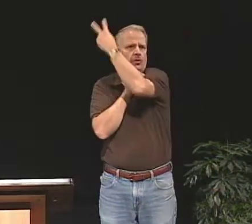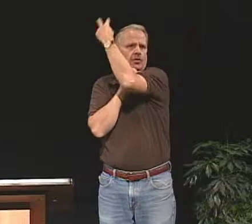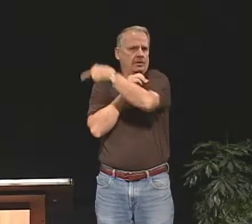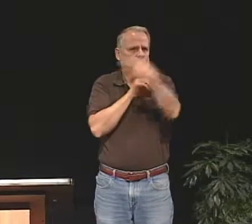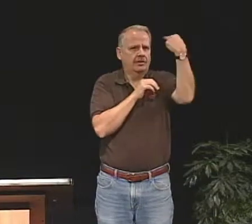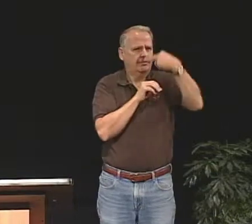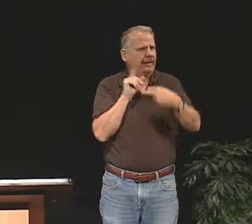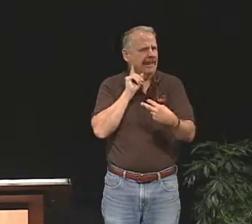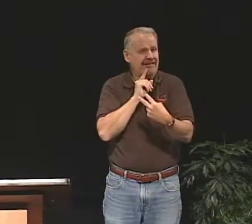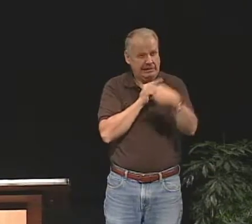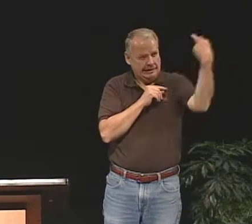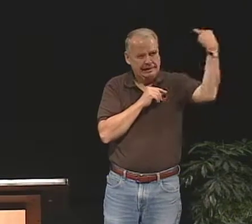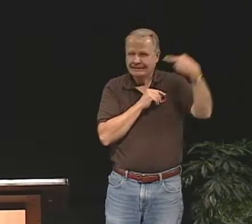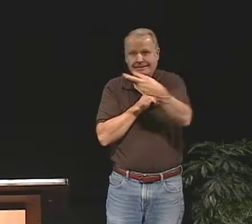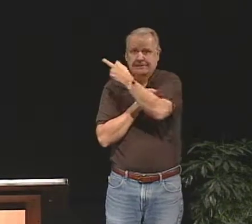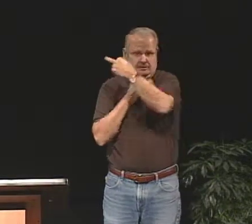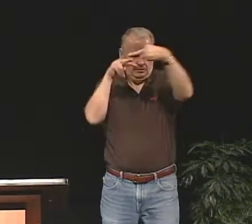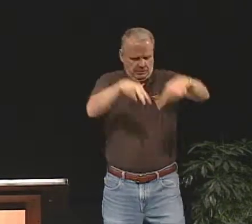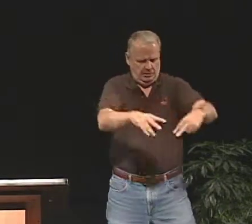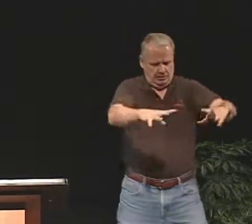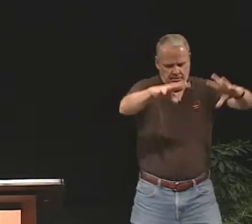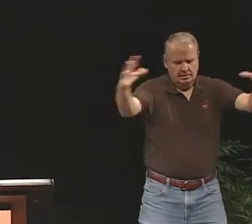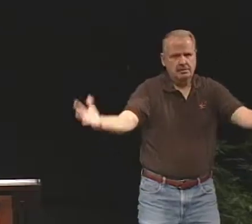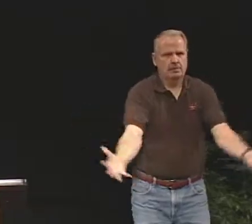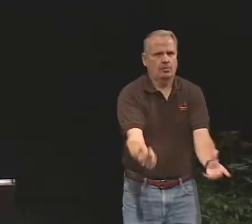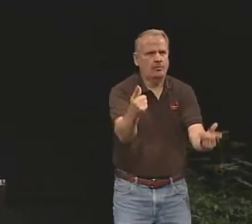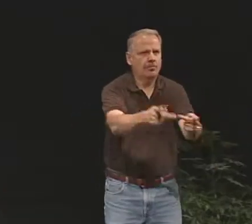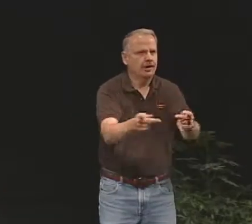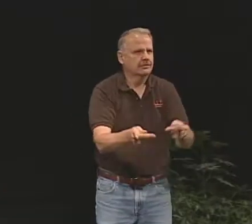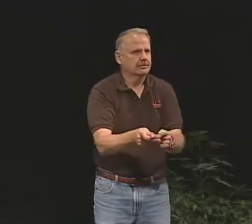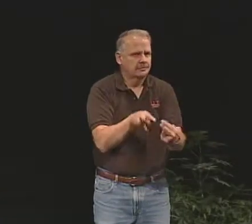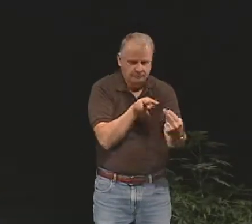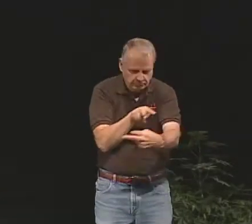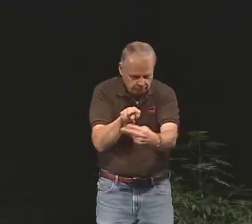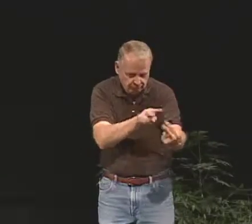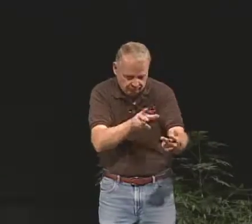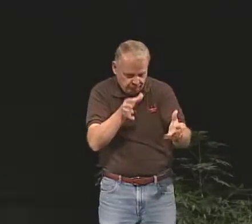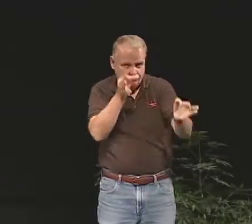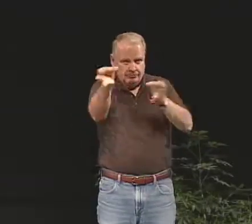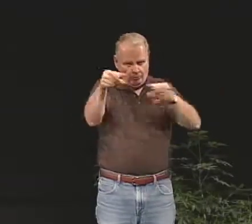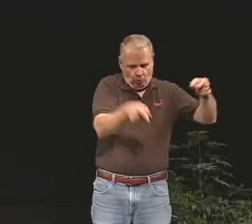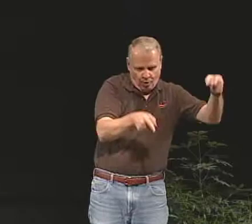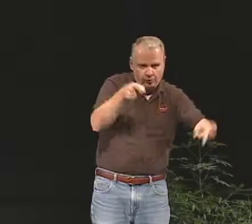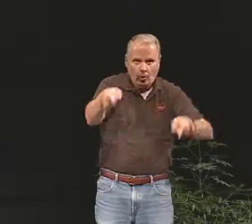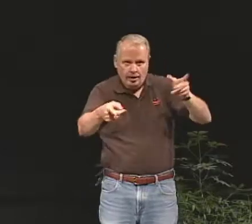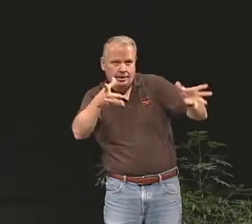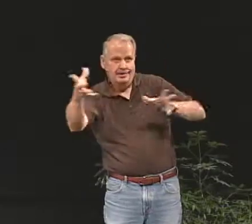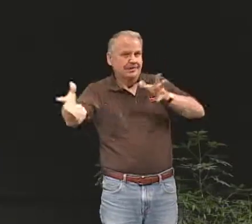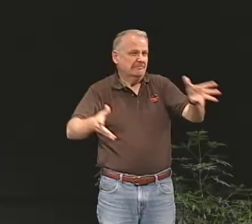We're hoping, but, again, the idea is to make a more effective teaching paradigm for deaf students,